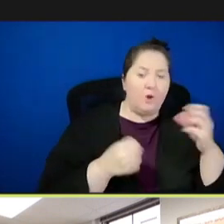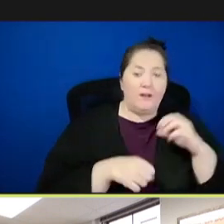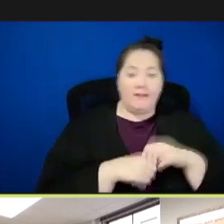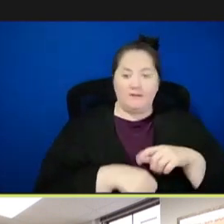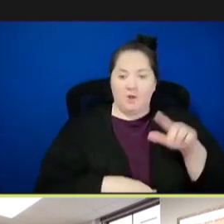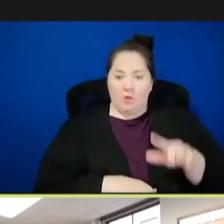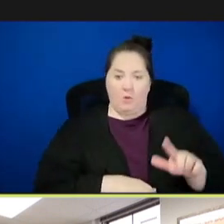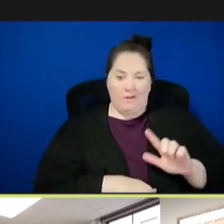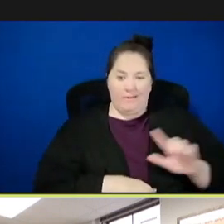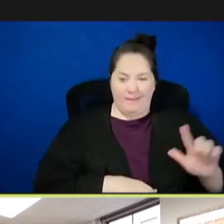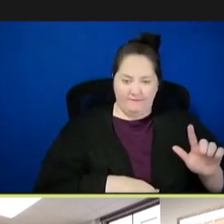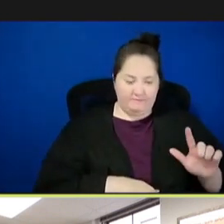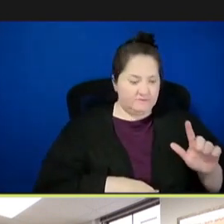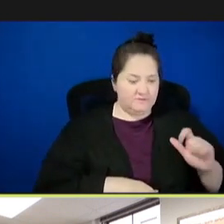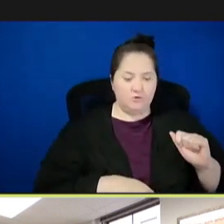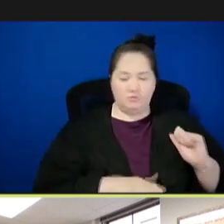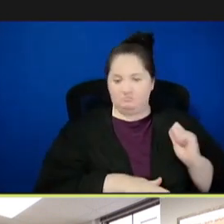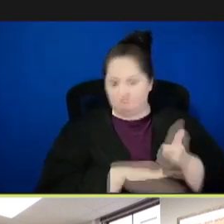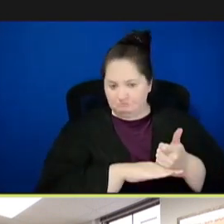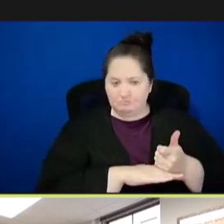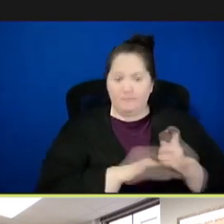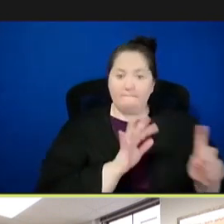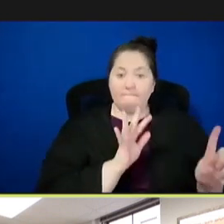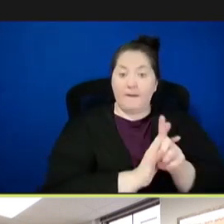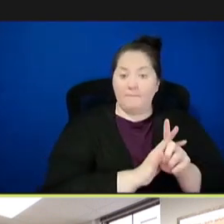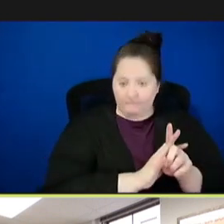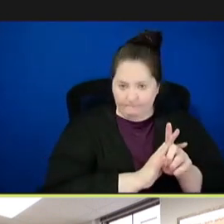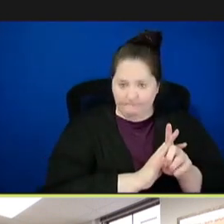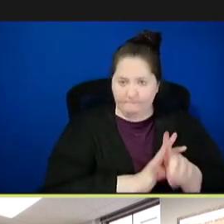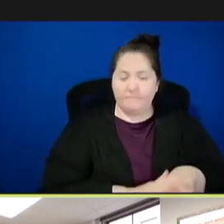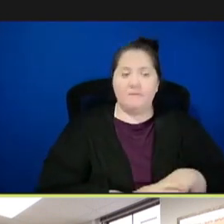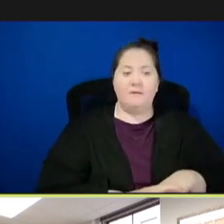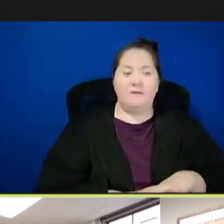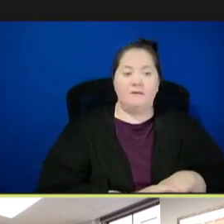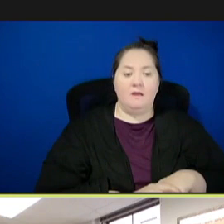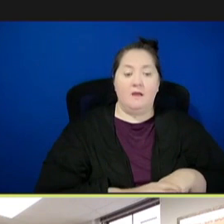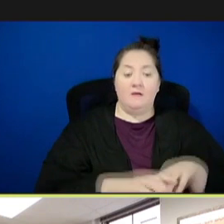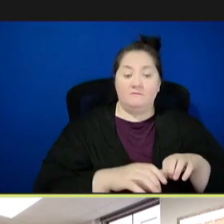and you can program them to a pop up and we-- I've done a study and other people have done